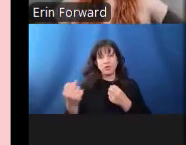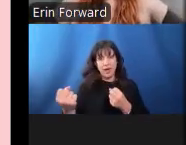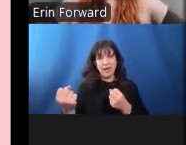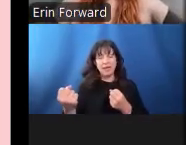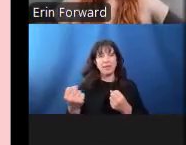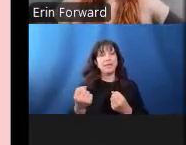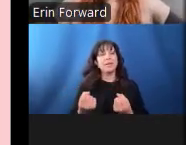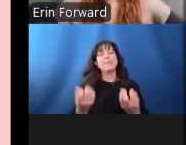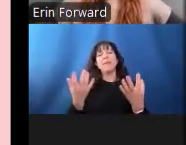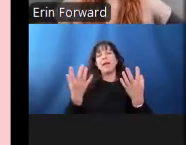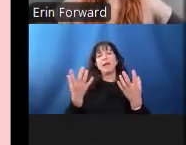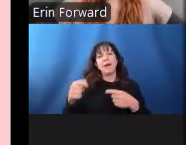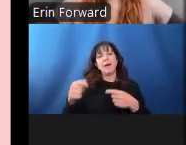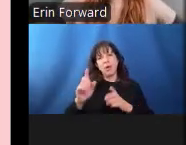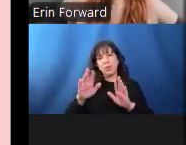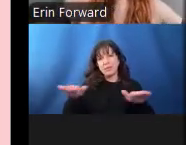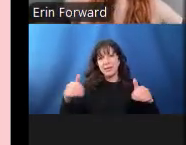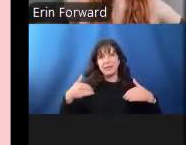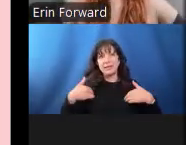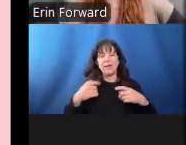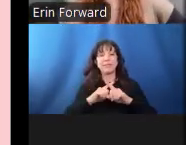their core strength. There's a lot of research to show that